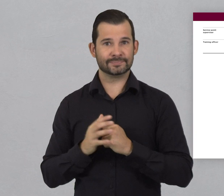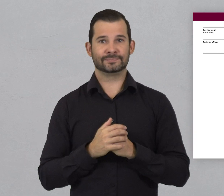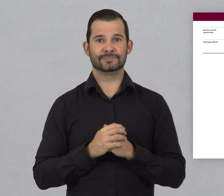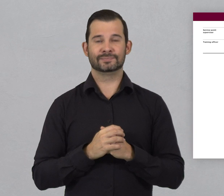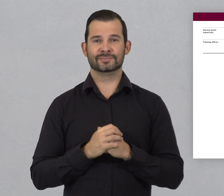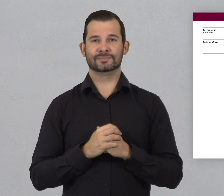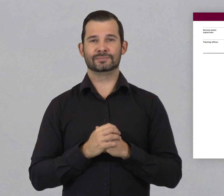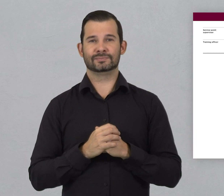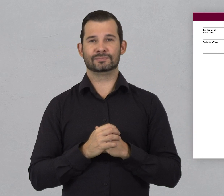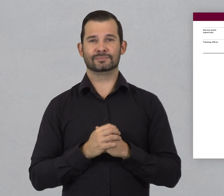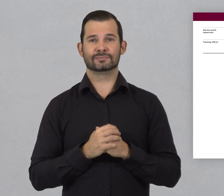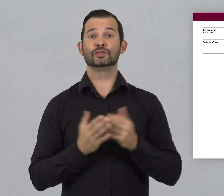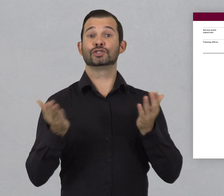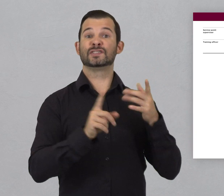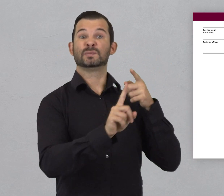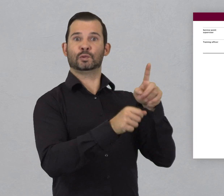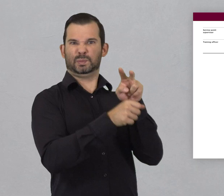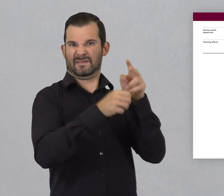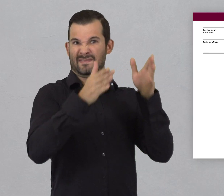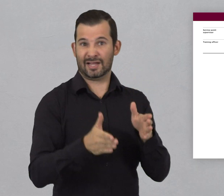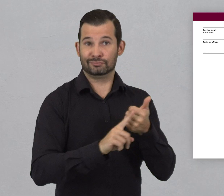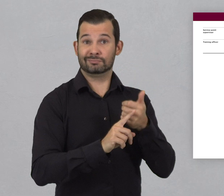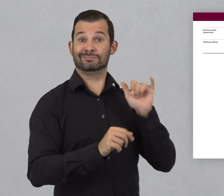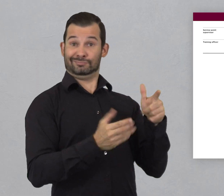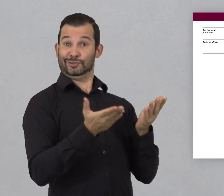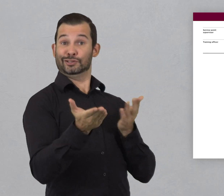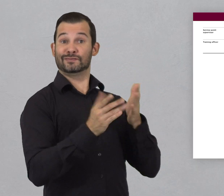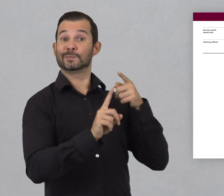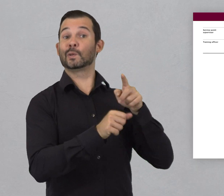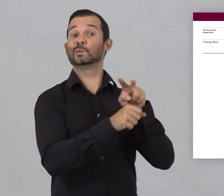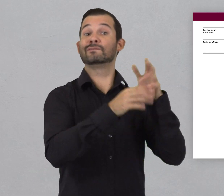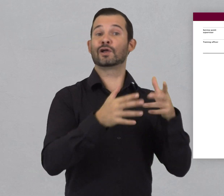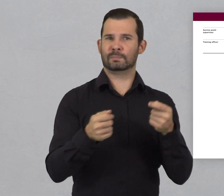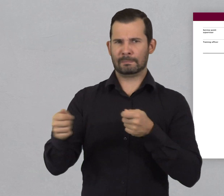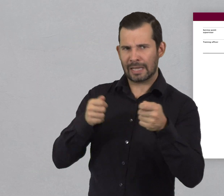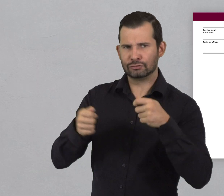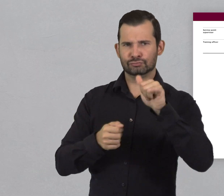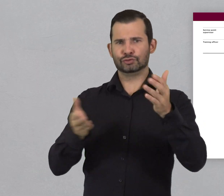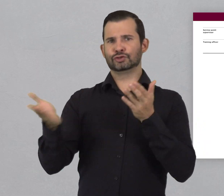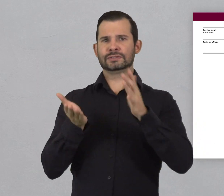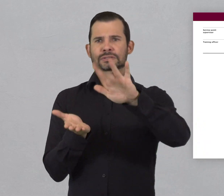Service point supervisor: The service point supervisor manages the service centre at the